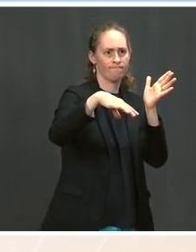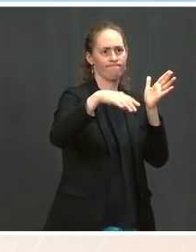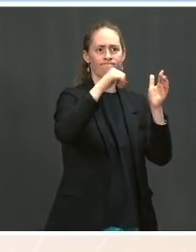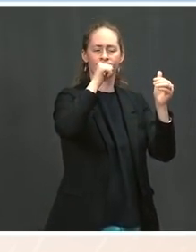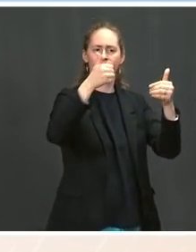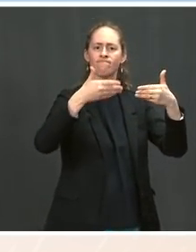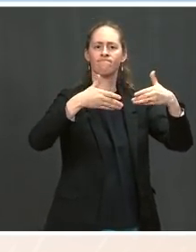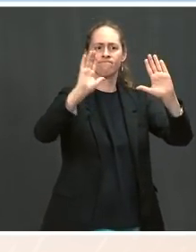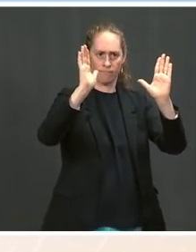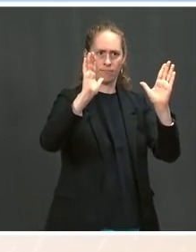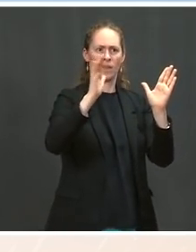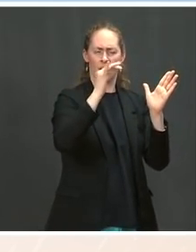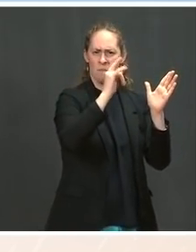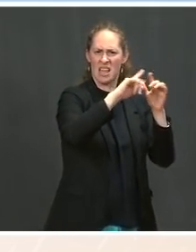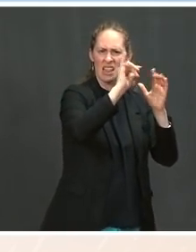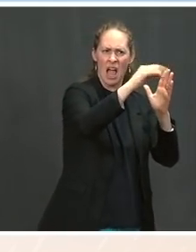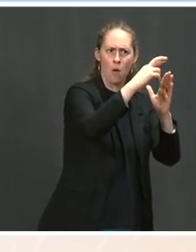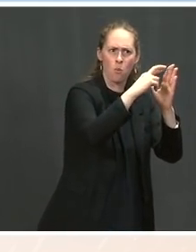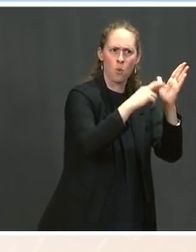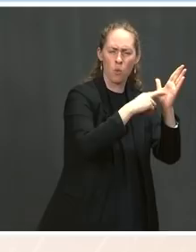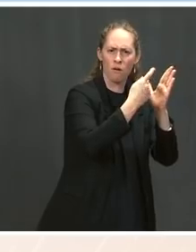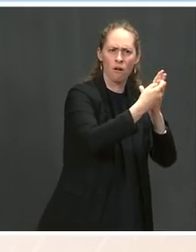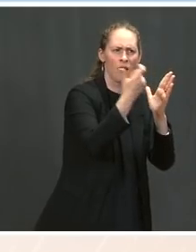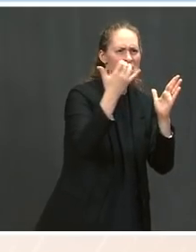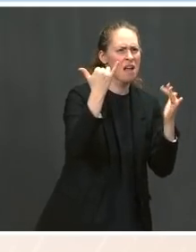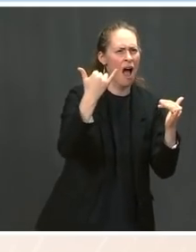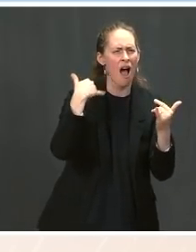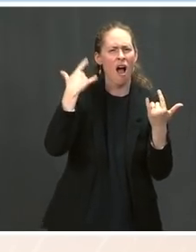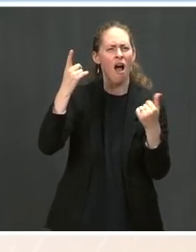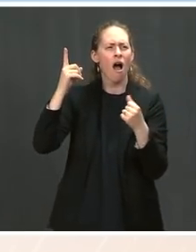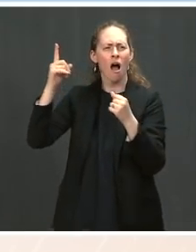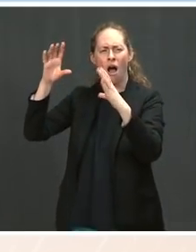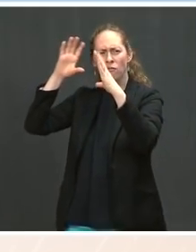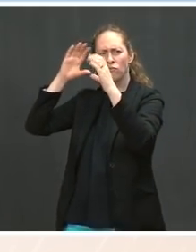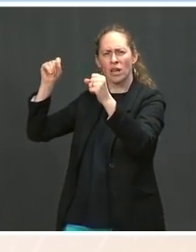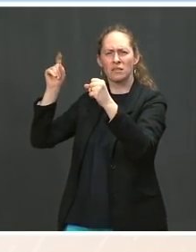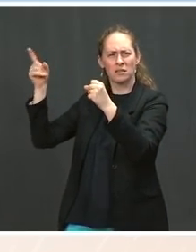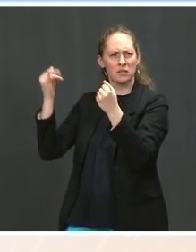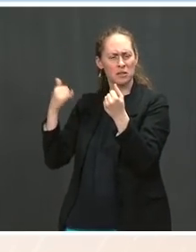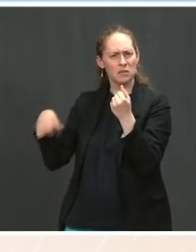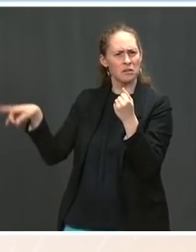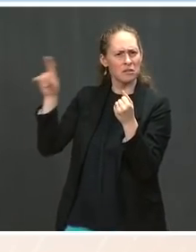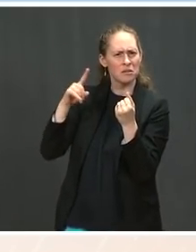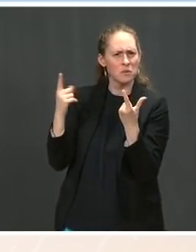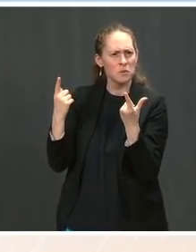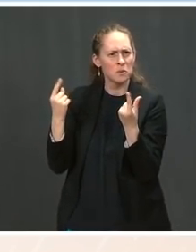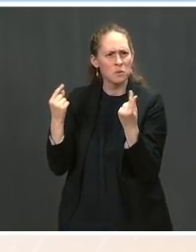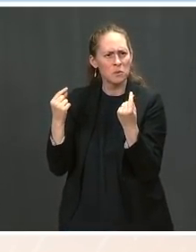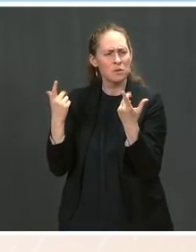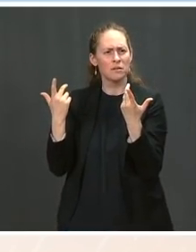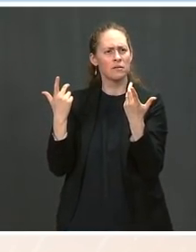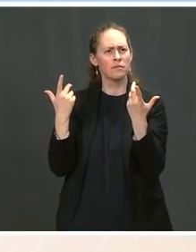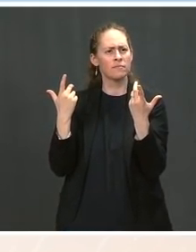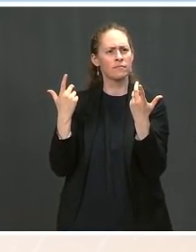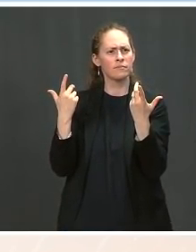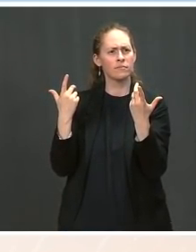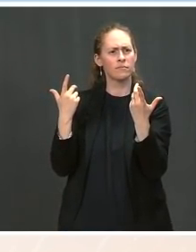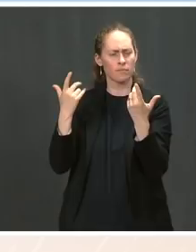So my first question: Why does the Biden administration insist that pro-life Americans pay for abortions and violate their conscience?